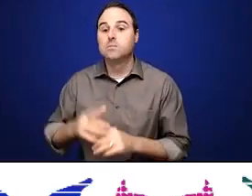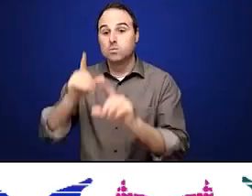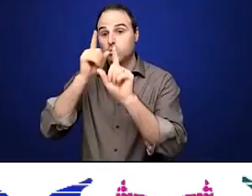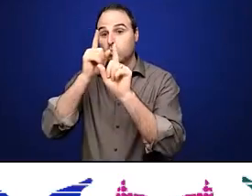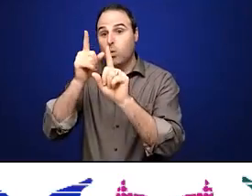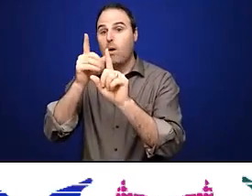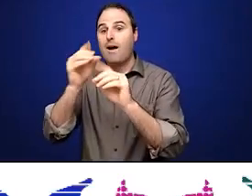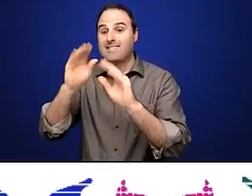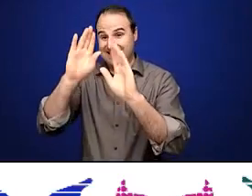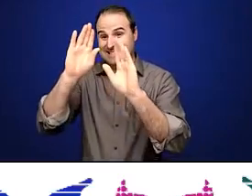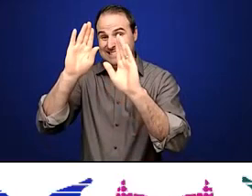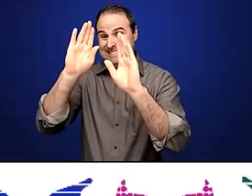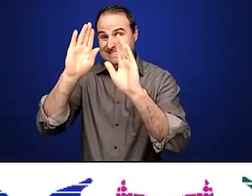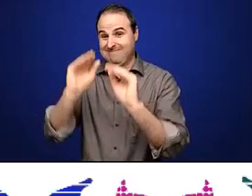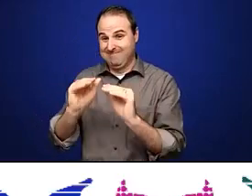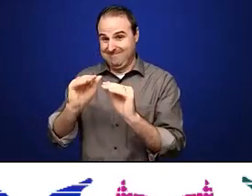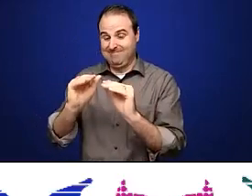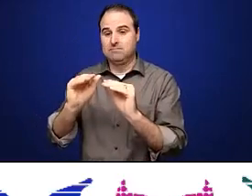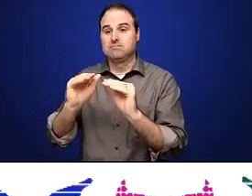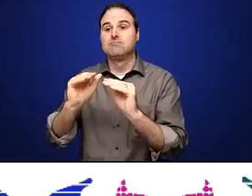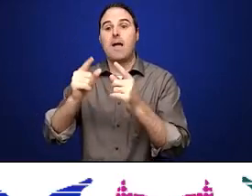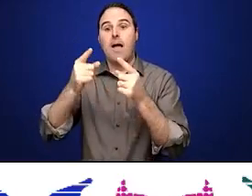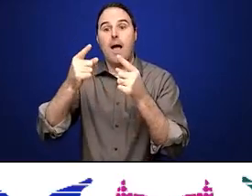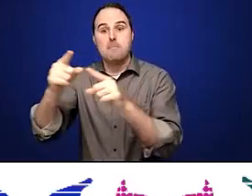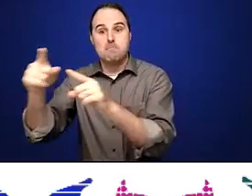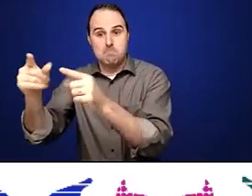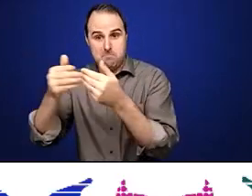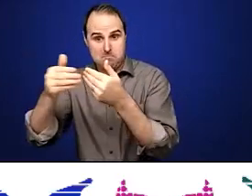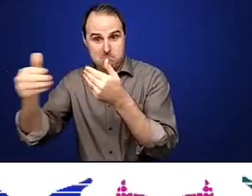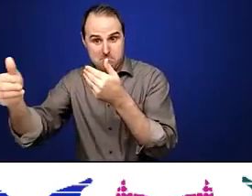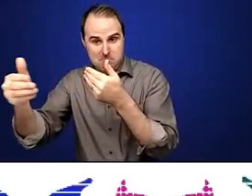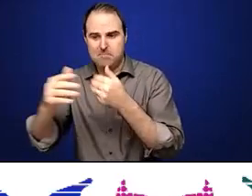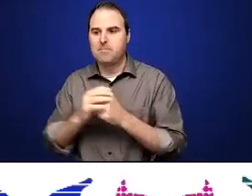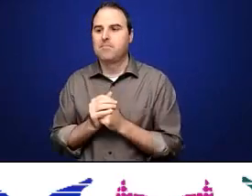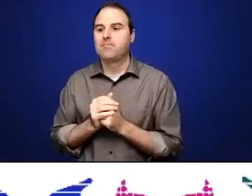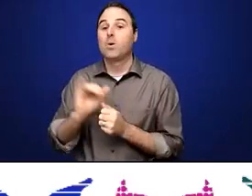were, and some of the reflections that we have afterwards once we've actually had it.